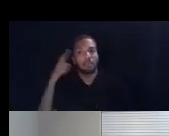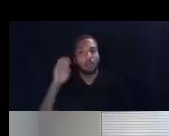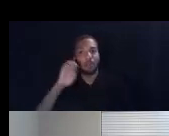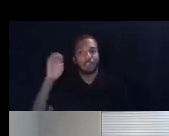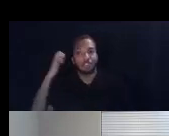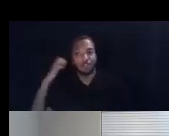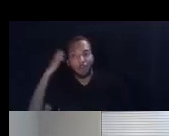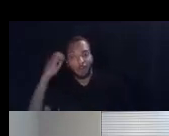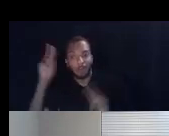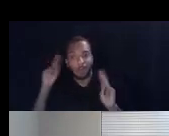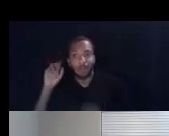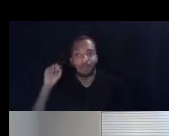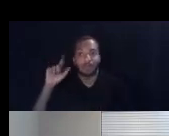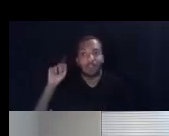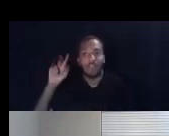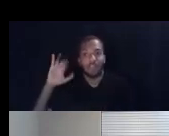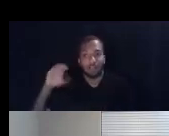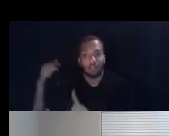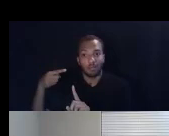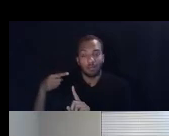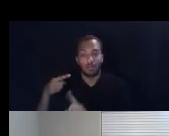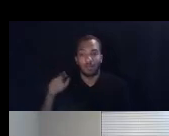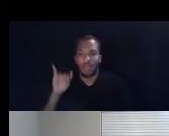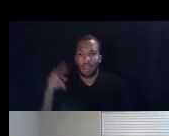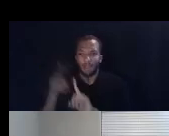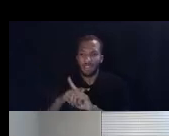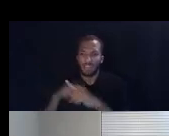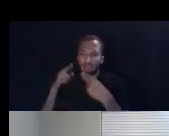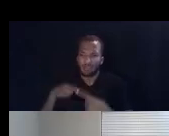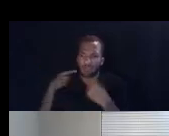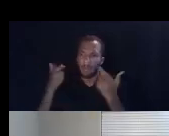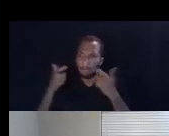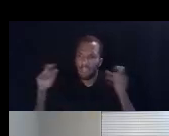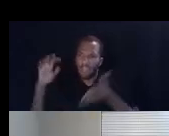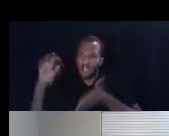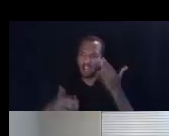to understand why the application is so big and difficult. Even native English speakers struggle